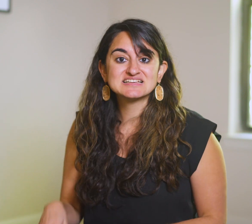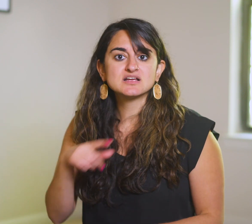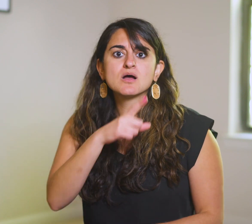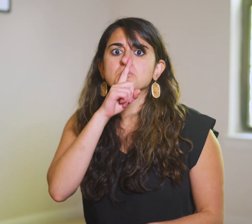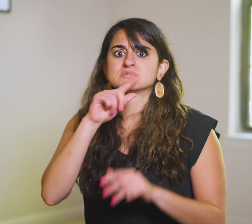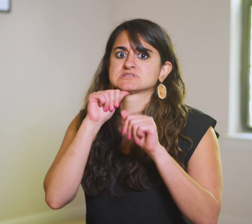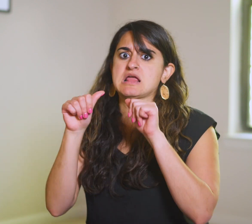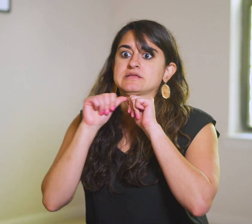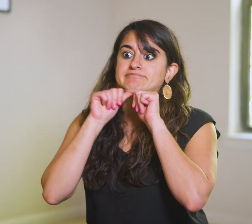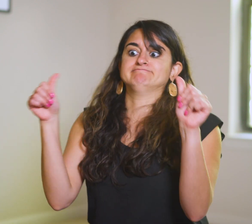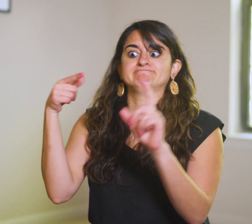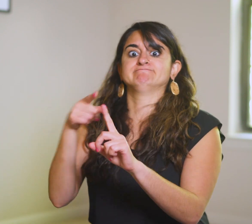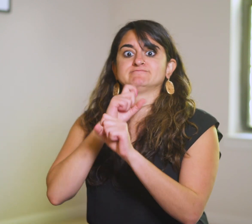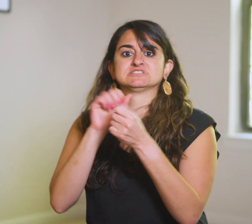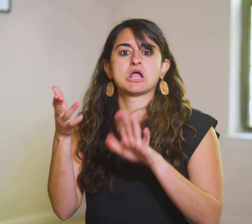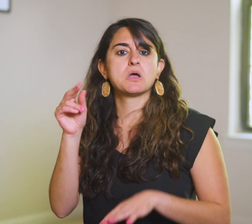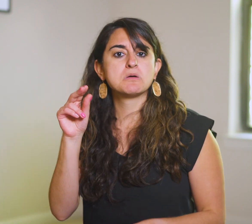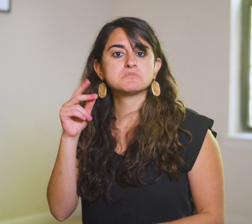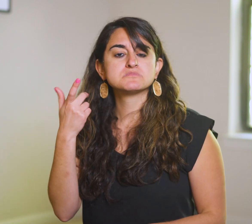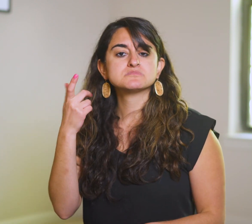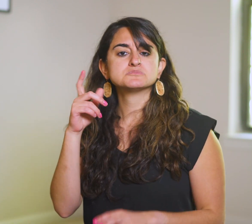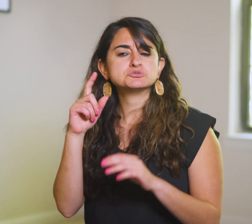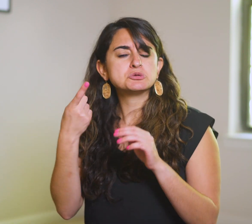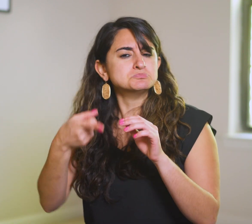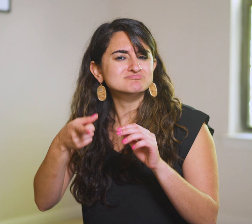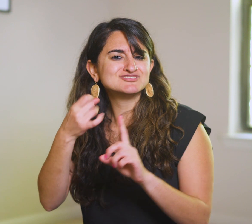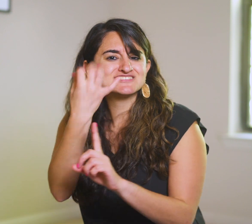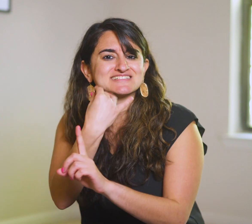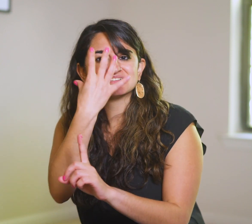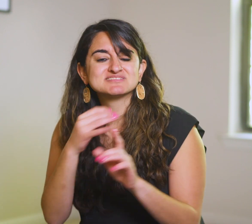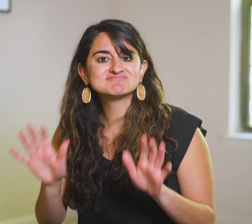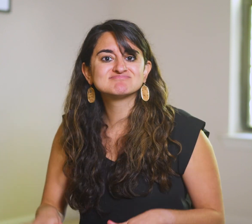He isn’t denying her condition, just the permanence of it.